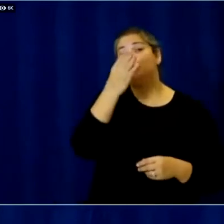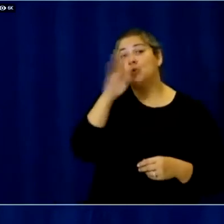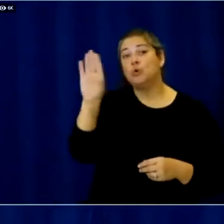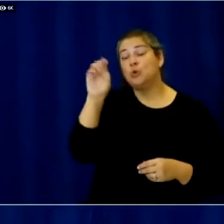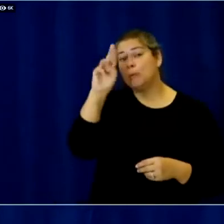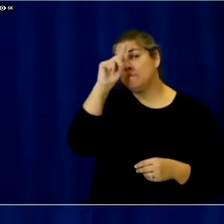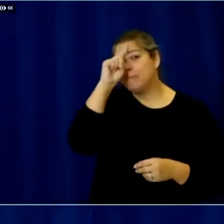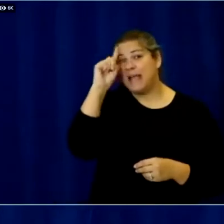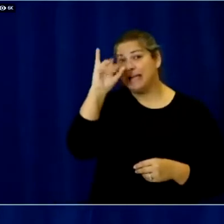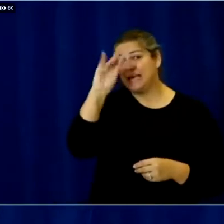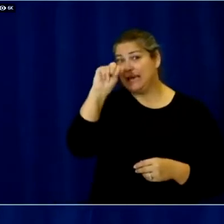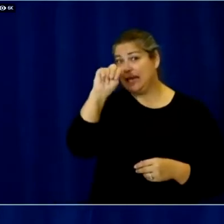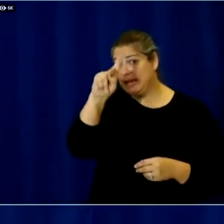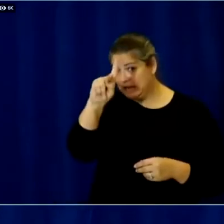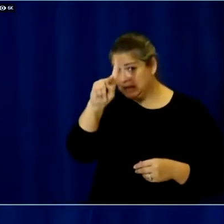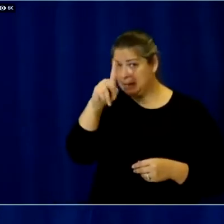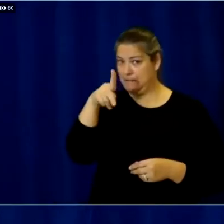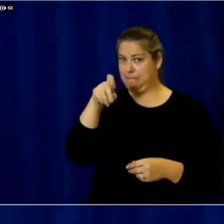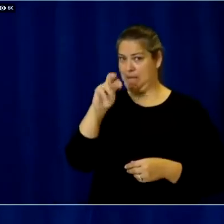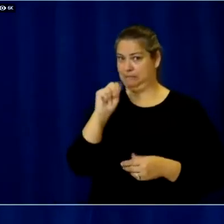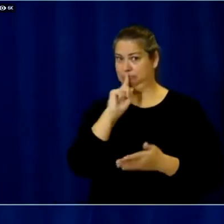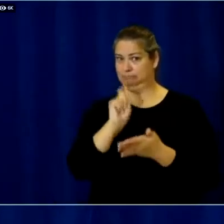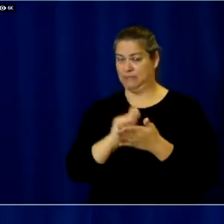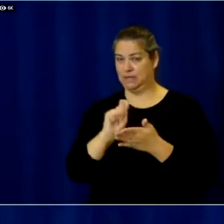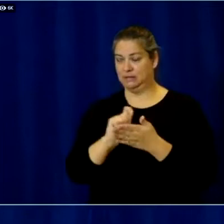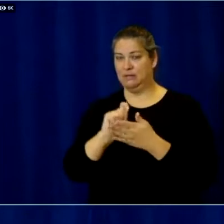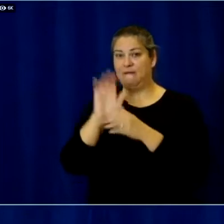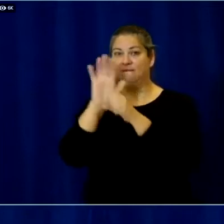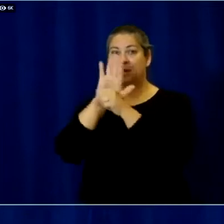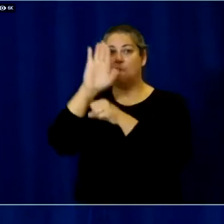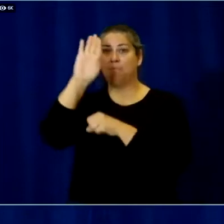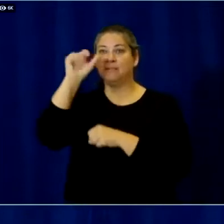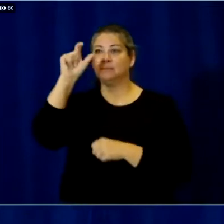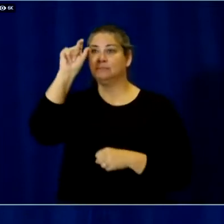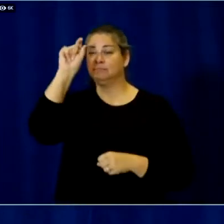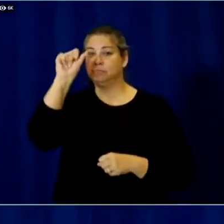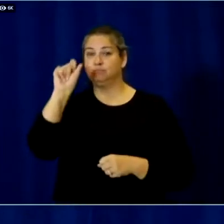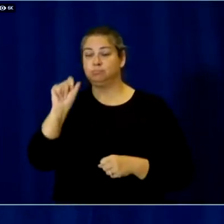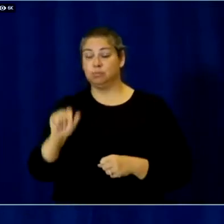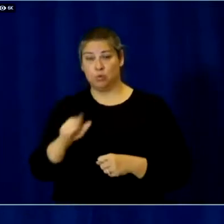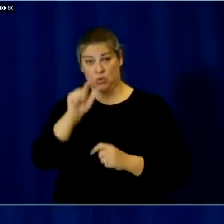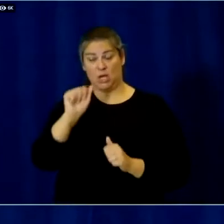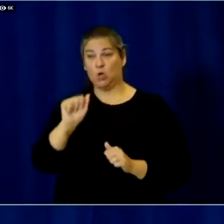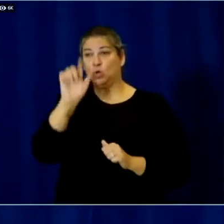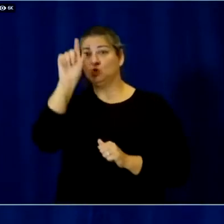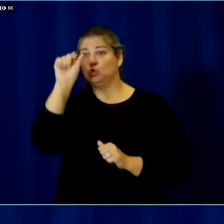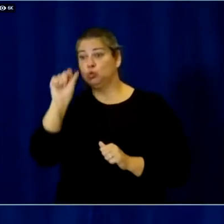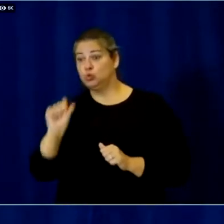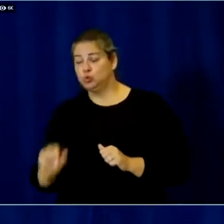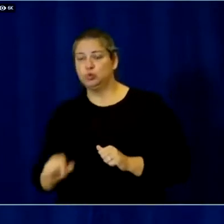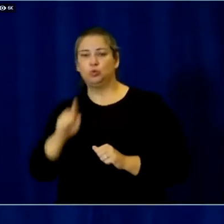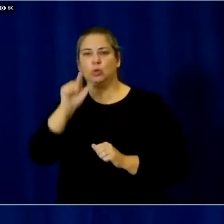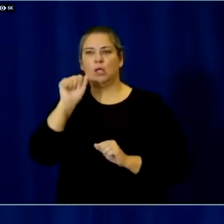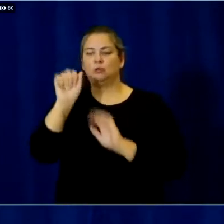filling these boxes, decide who you're gonna vote for. You can vote straight ticket, or you can split your ticket. And again, don't forget. There's two